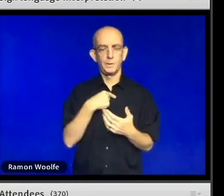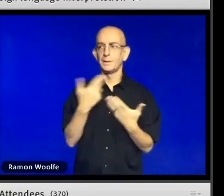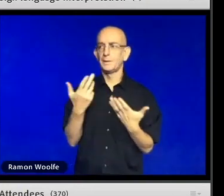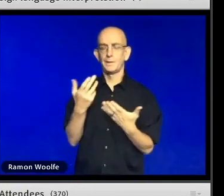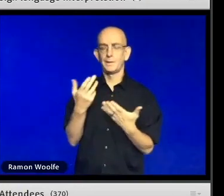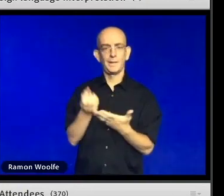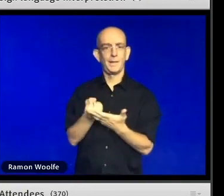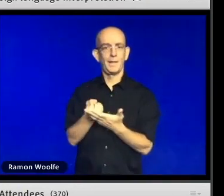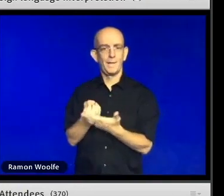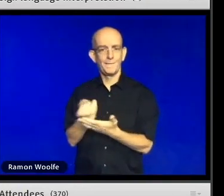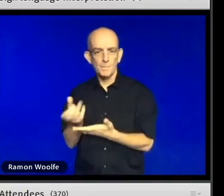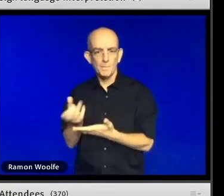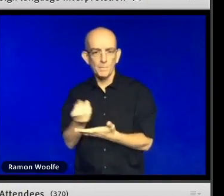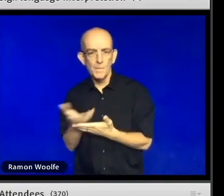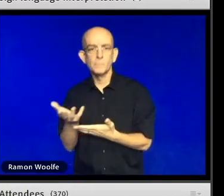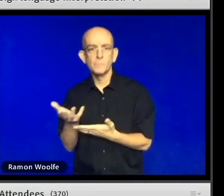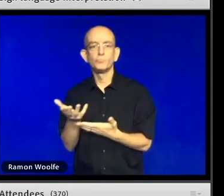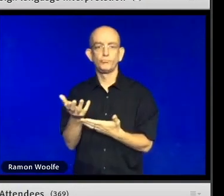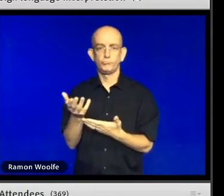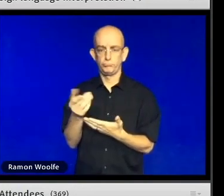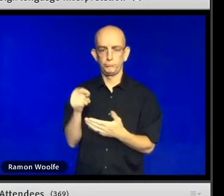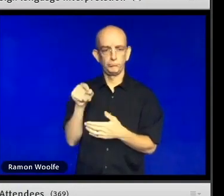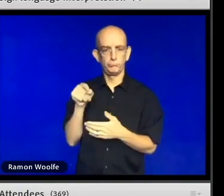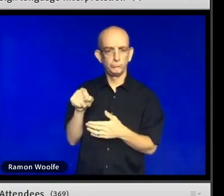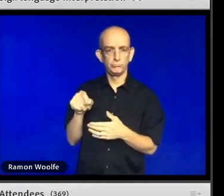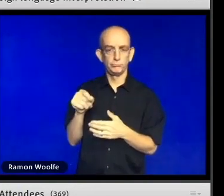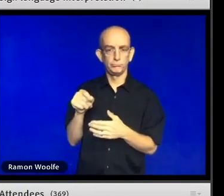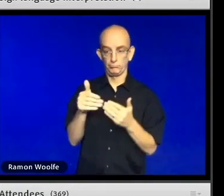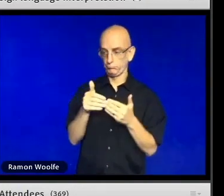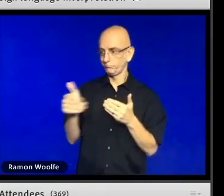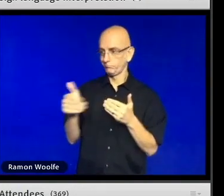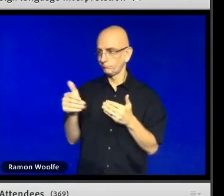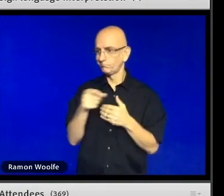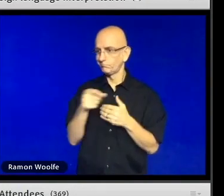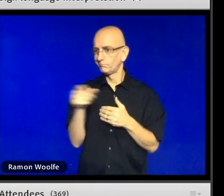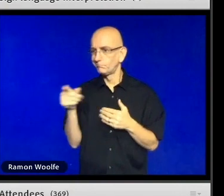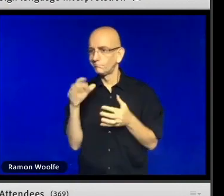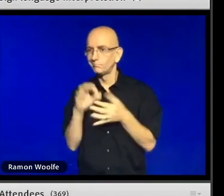to support people with learned literacy, people who may speak a different language or anybody